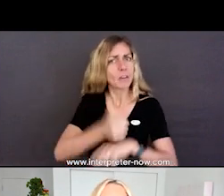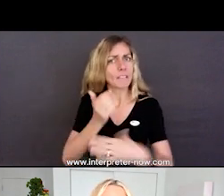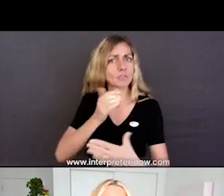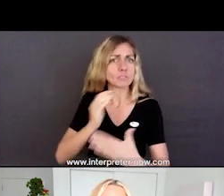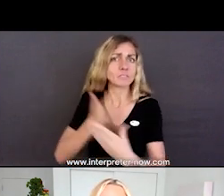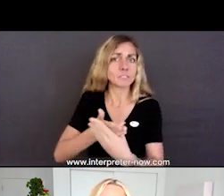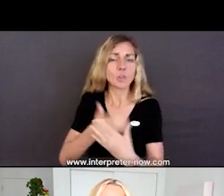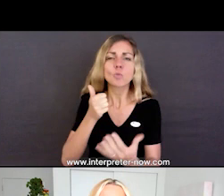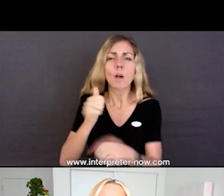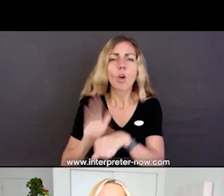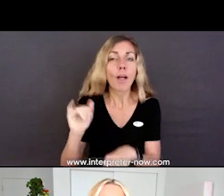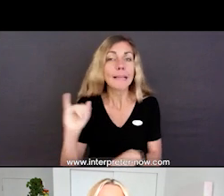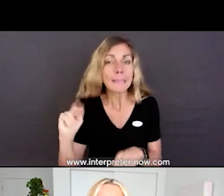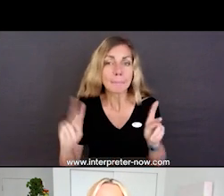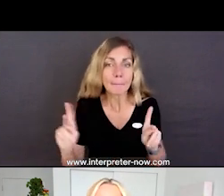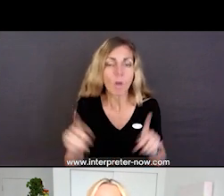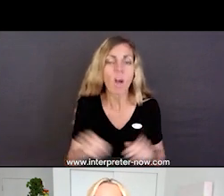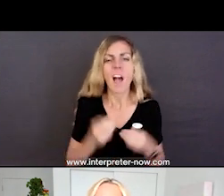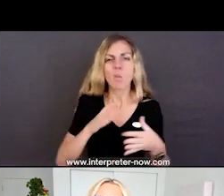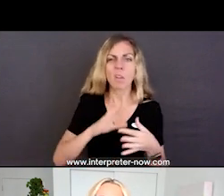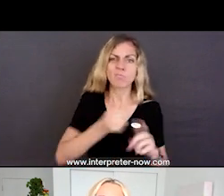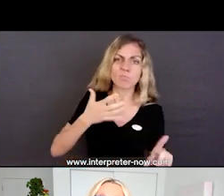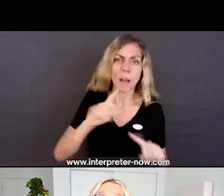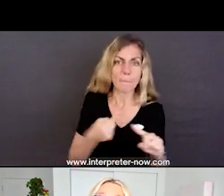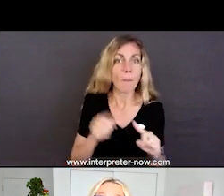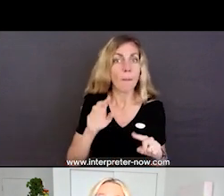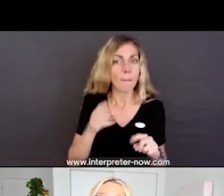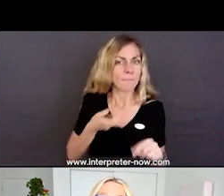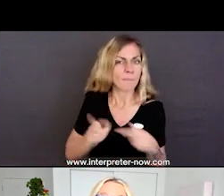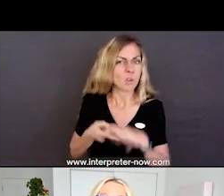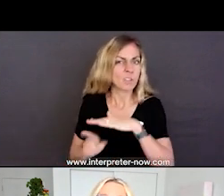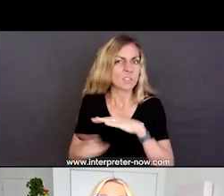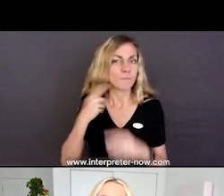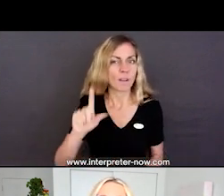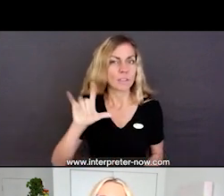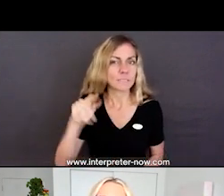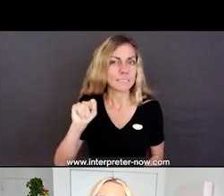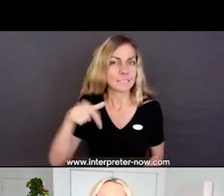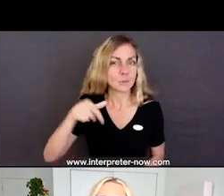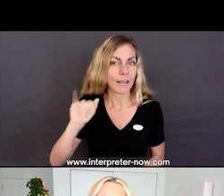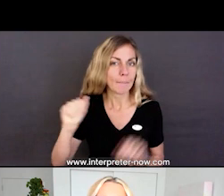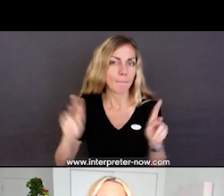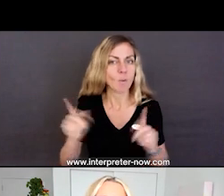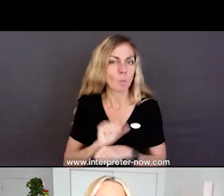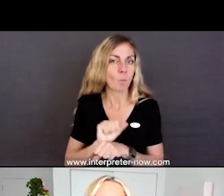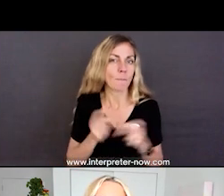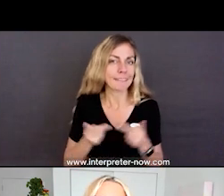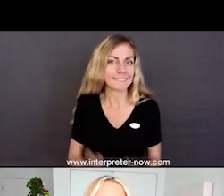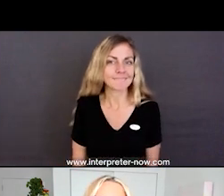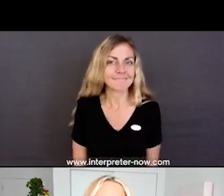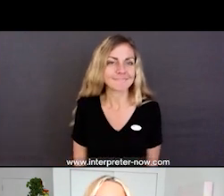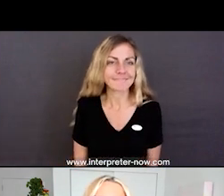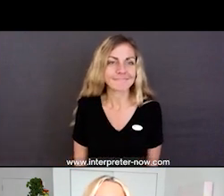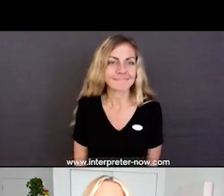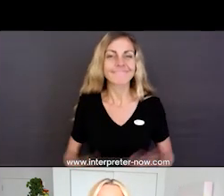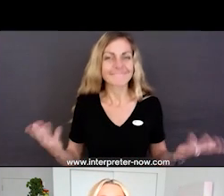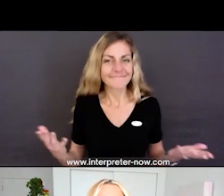In, and I'll be addressing specifically microaggressions experienced by LGBTQIA+ folks in the workplace.